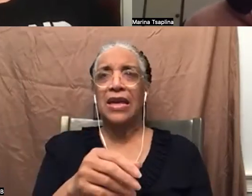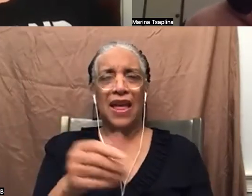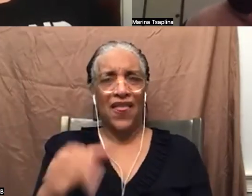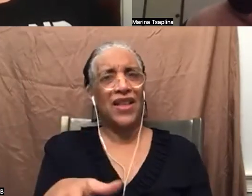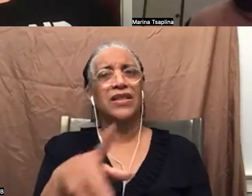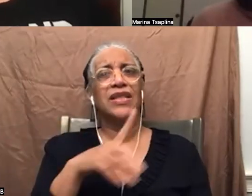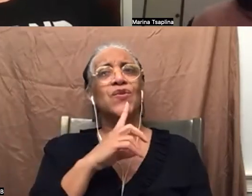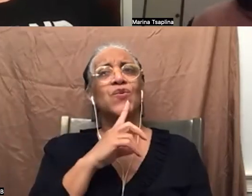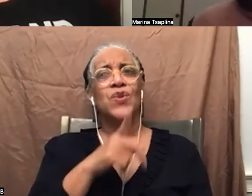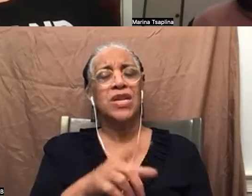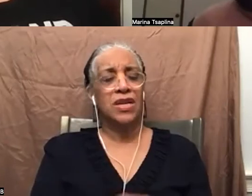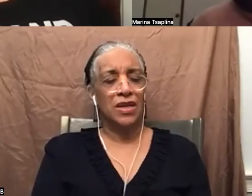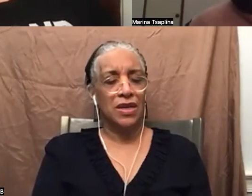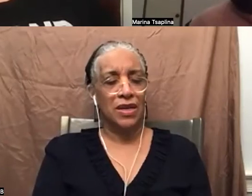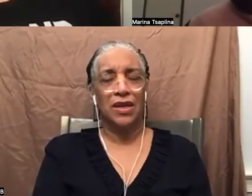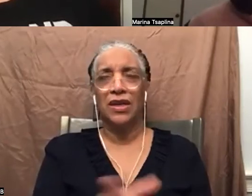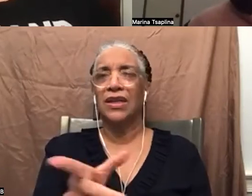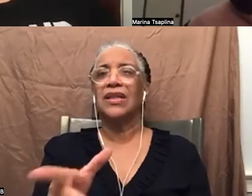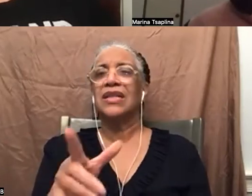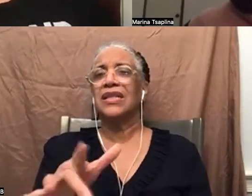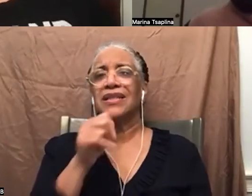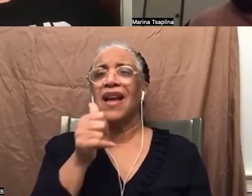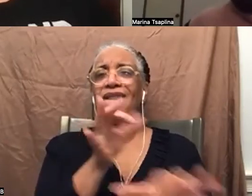Insensitivity is not free.